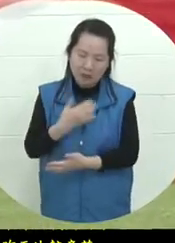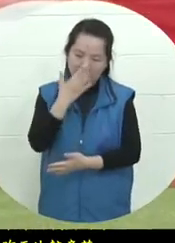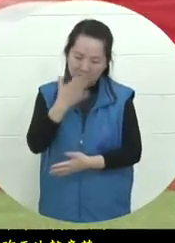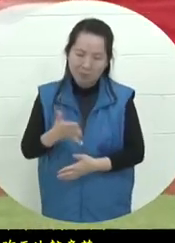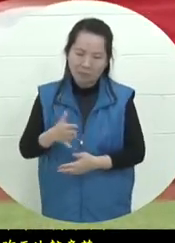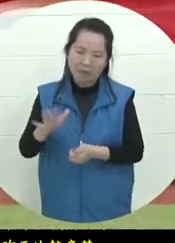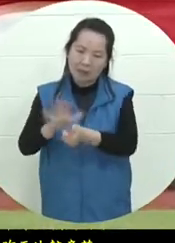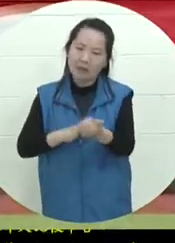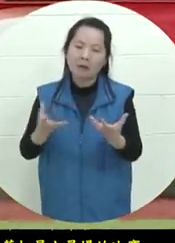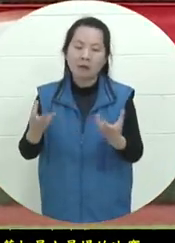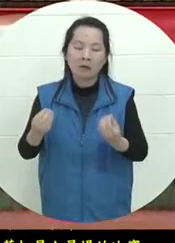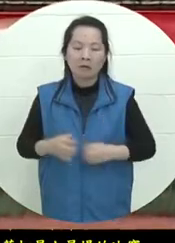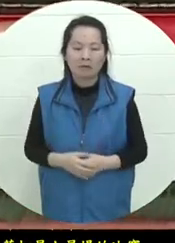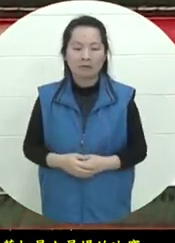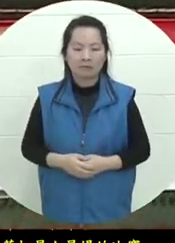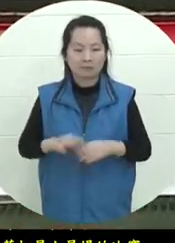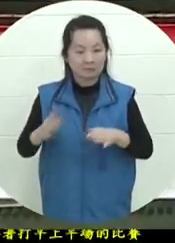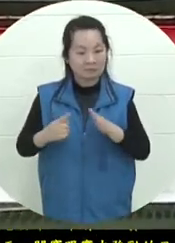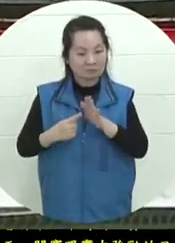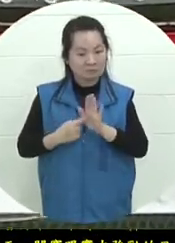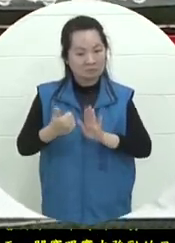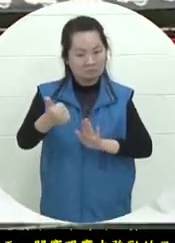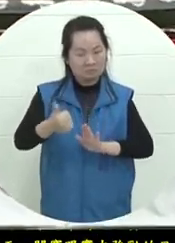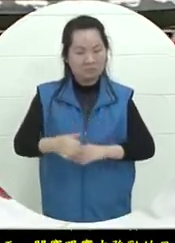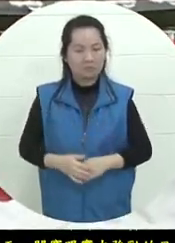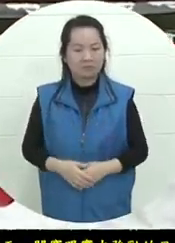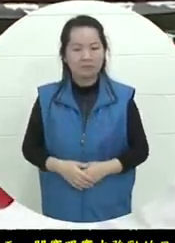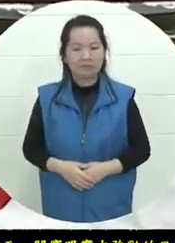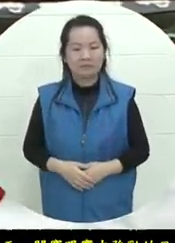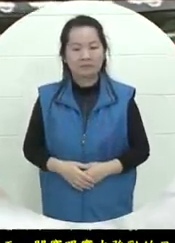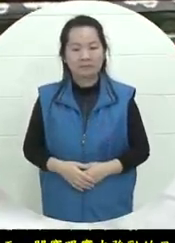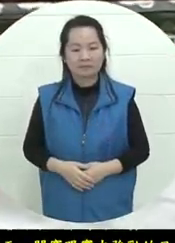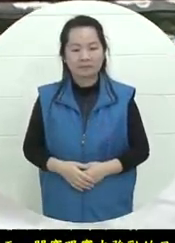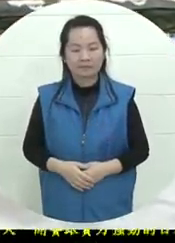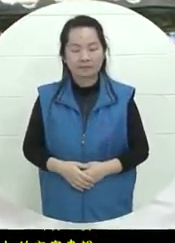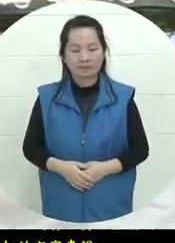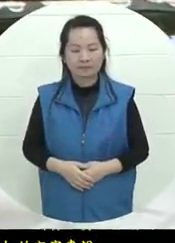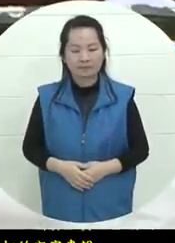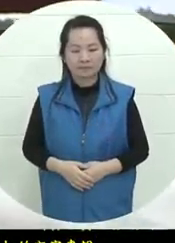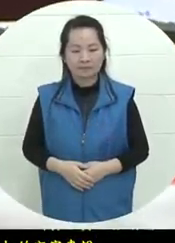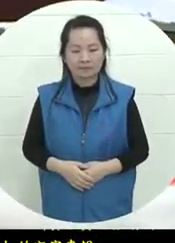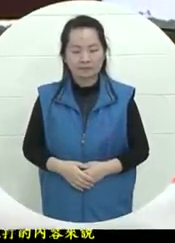and it still showed. A good spirit and momentum, of course, for two consecutive days.